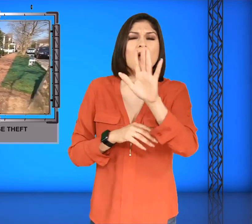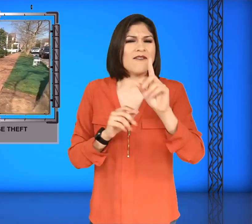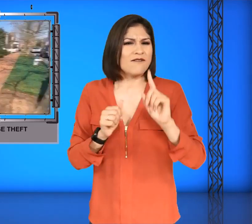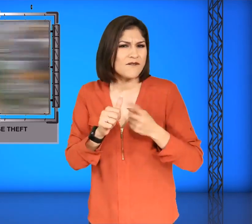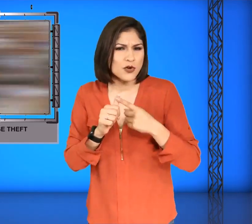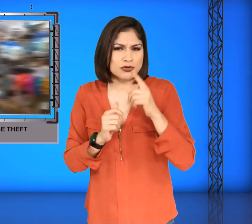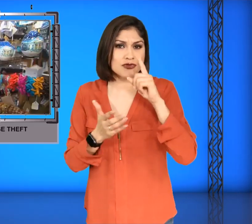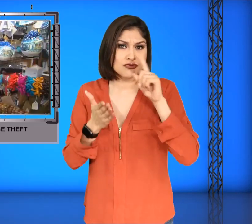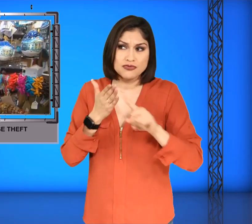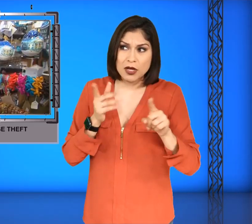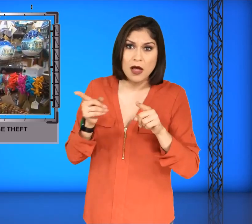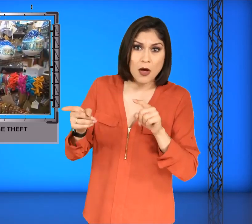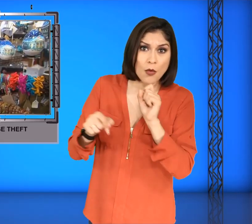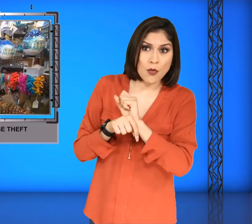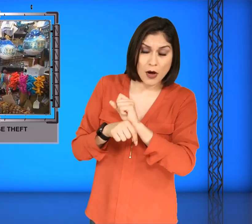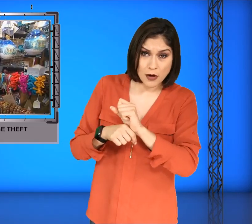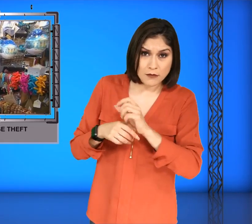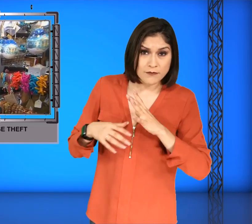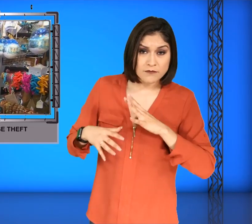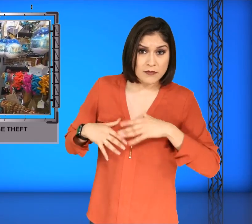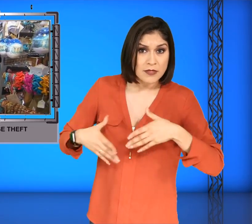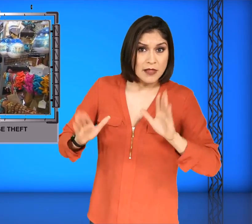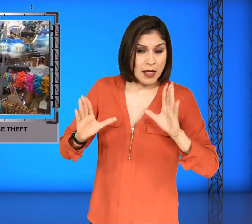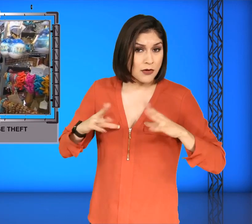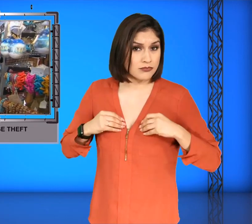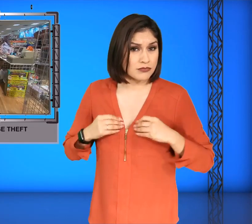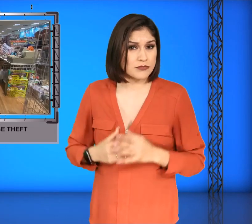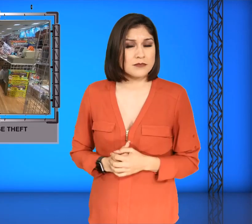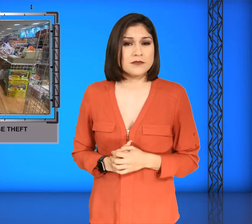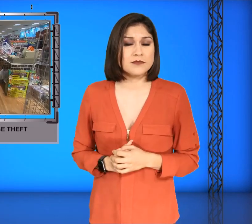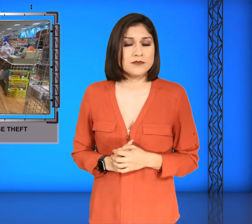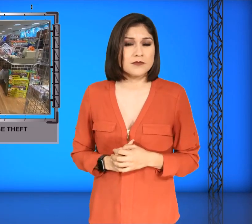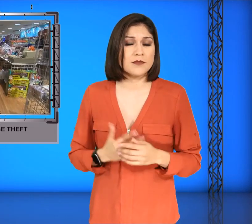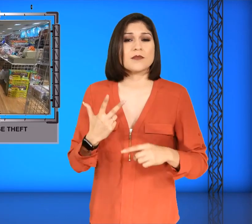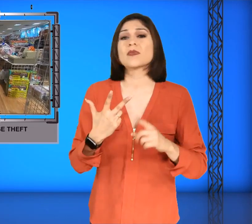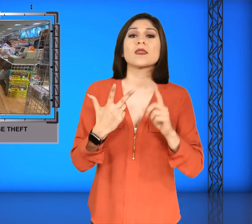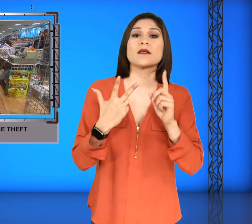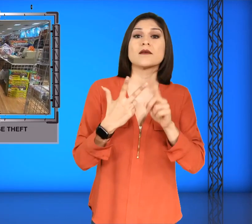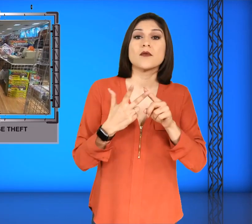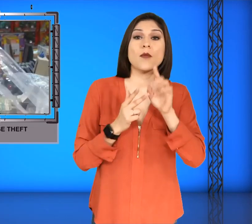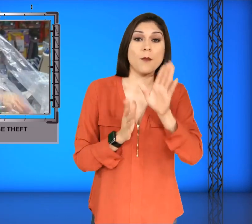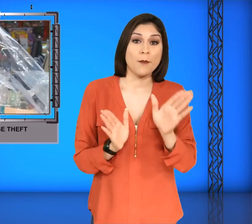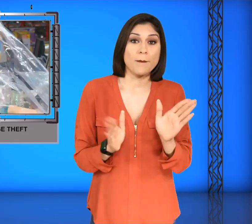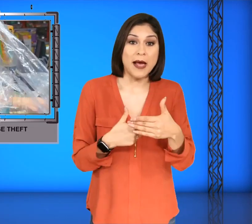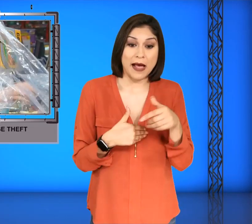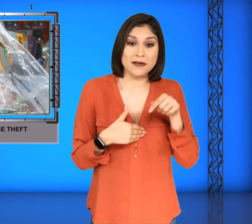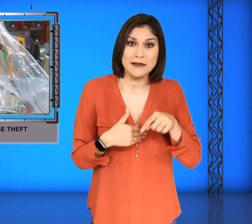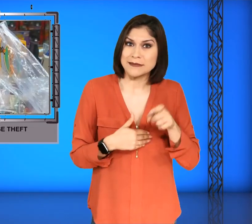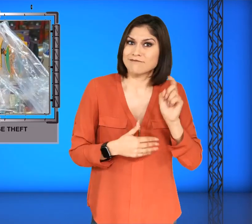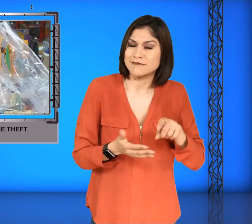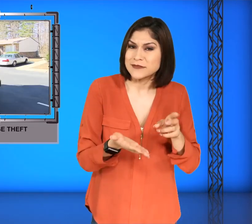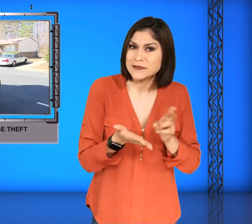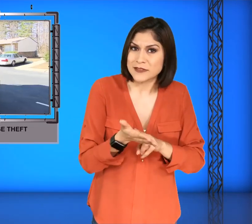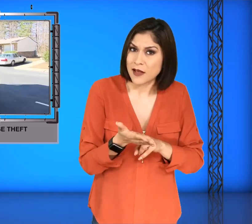Just make sure your employer is ok with that. Number three, pick it up at a facility.